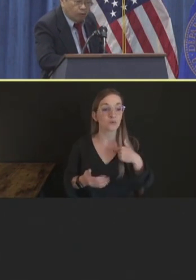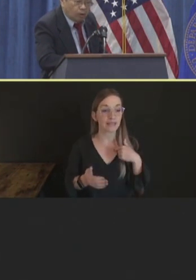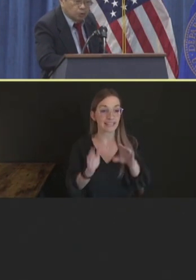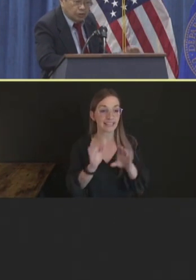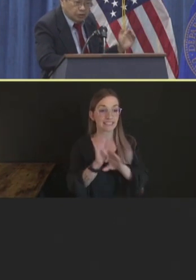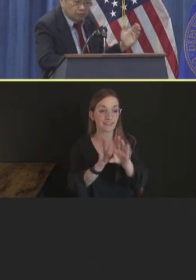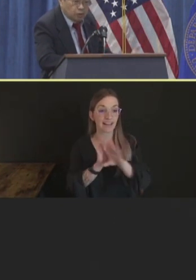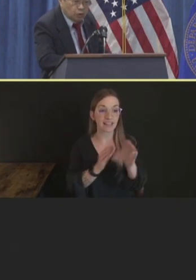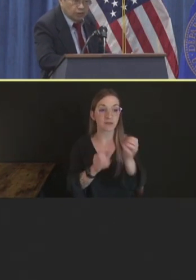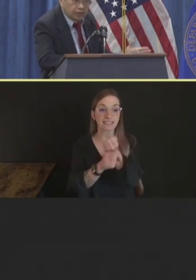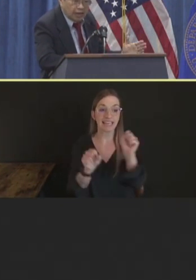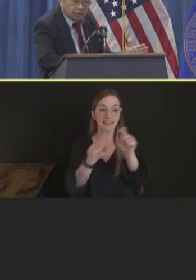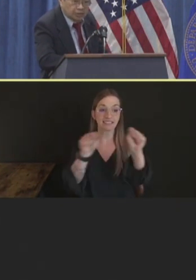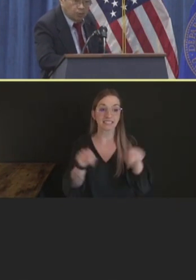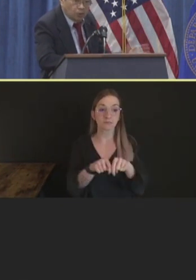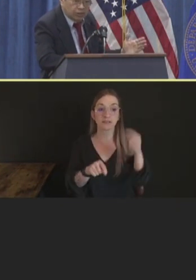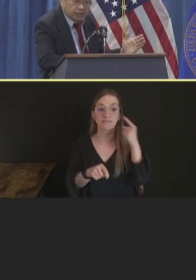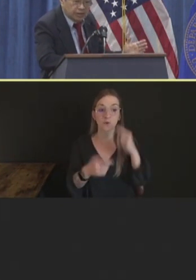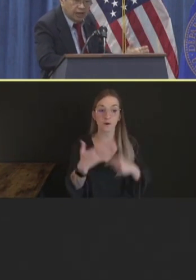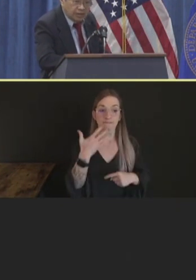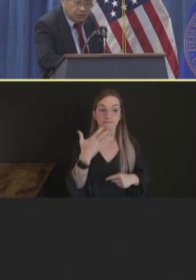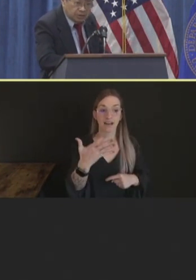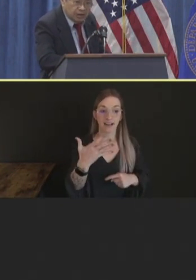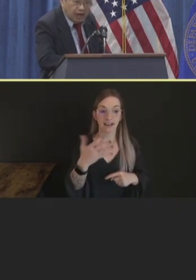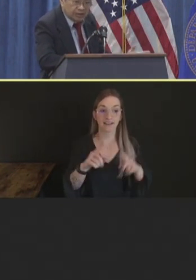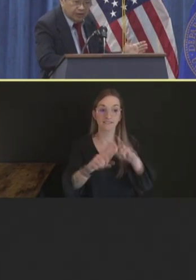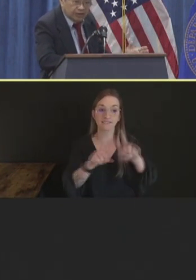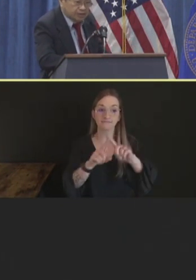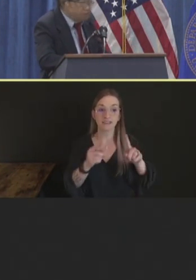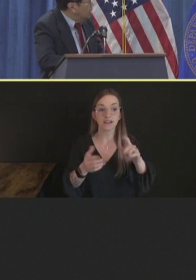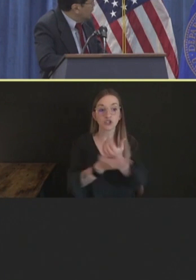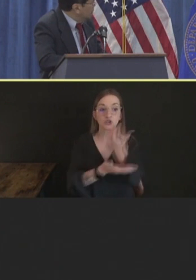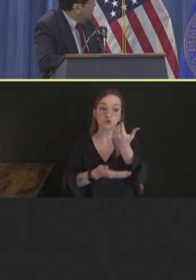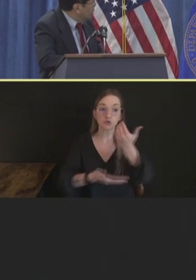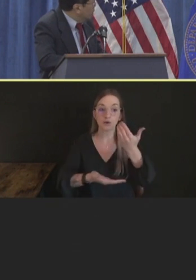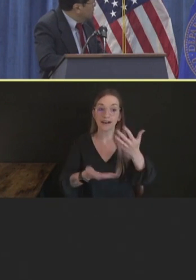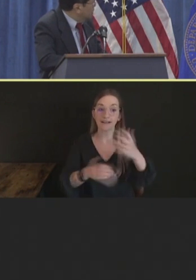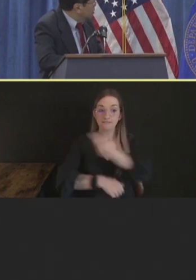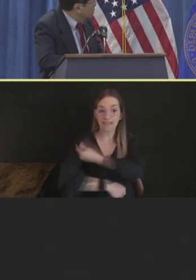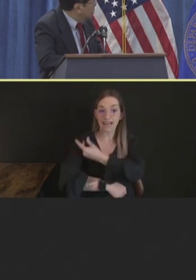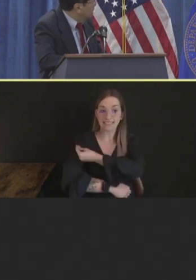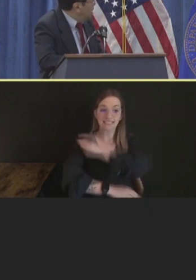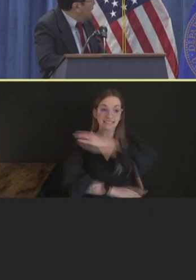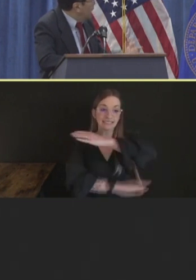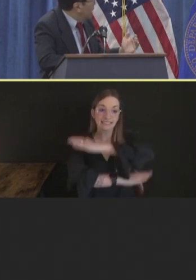ranging from nucleic acid to protein to inactivated live viral, et cetera.